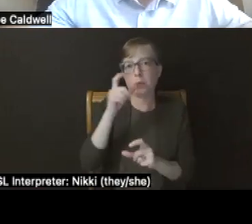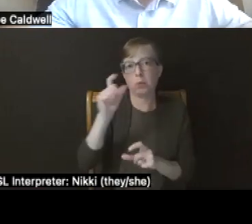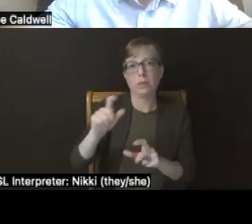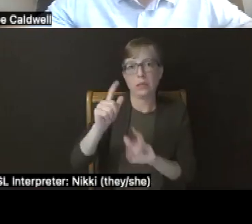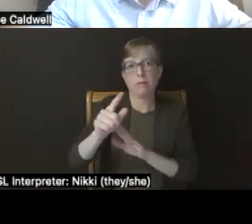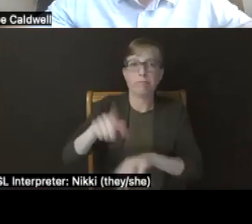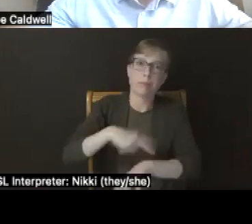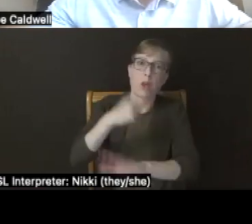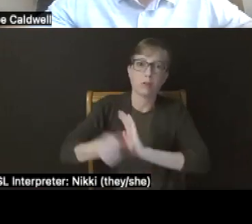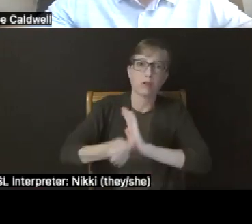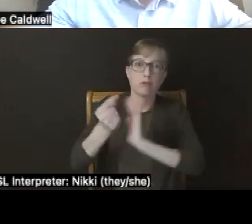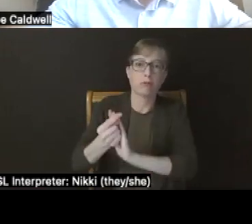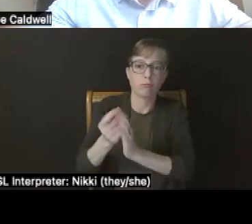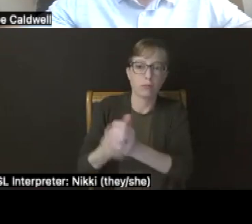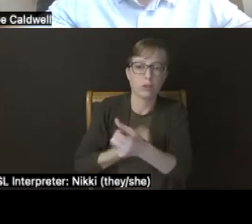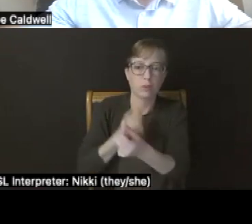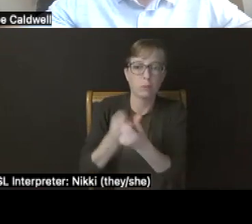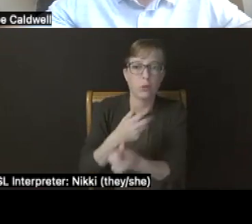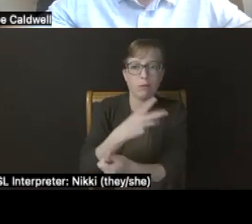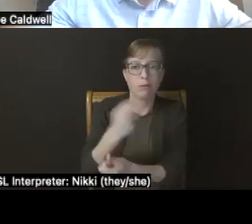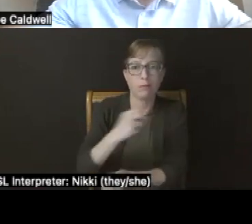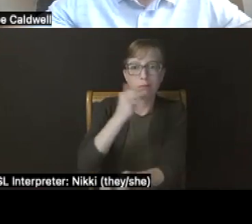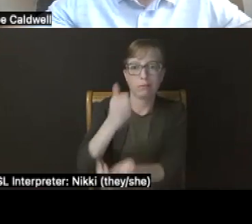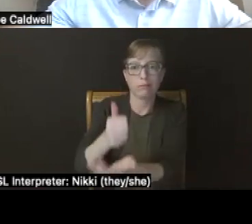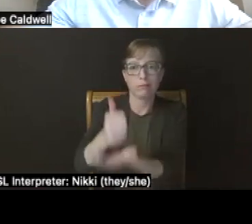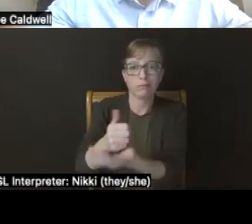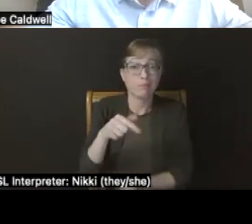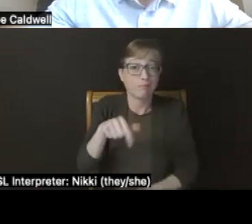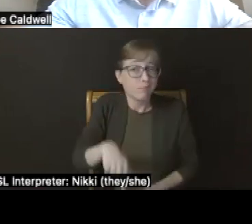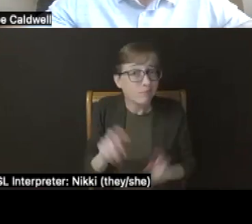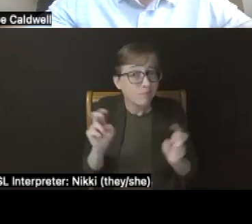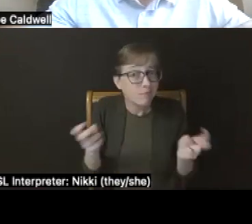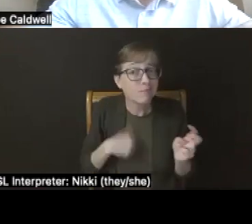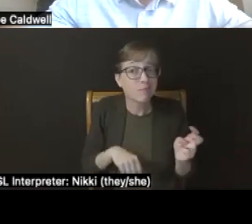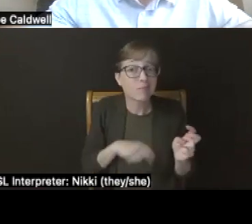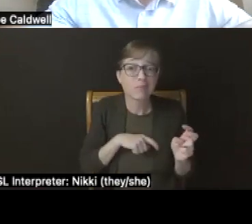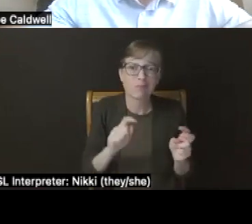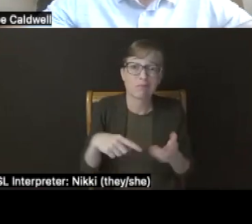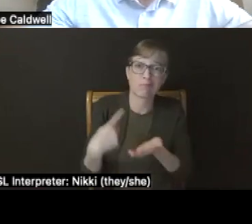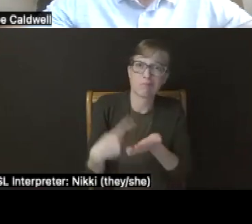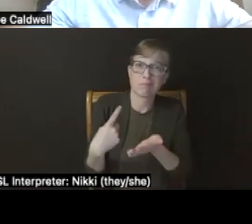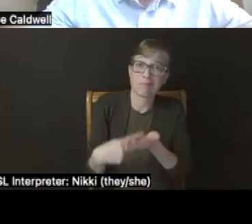for our country to really face. And how are we going to respond